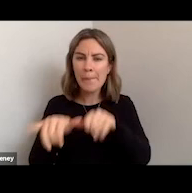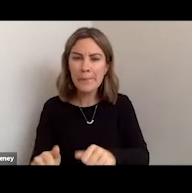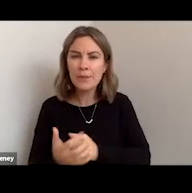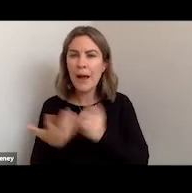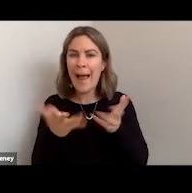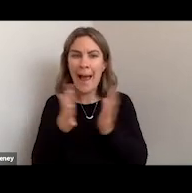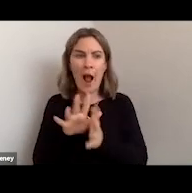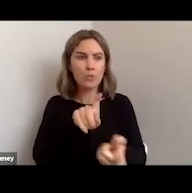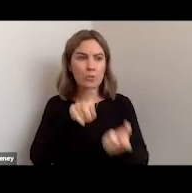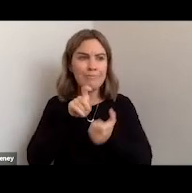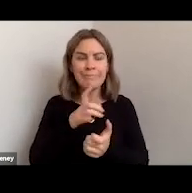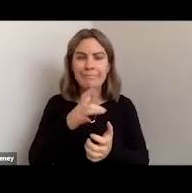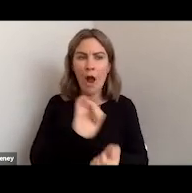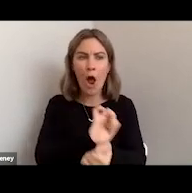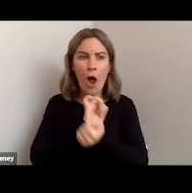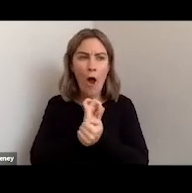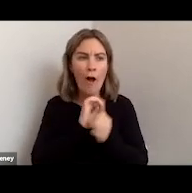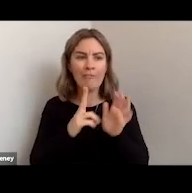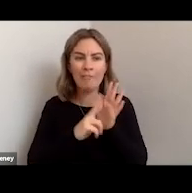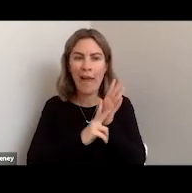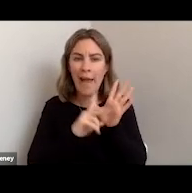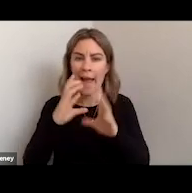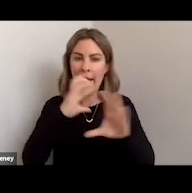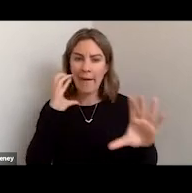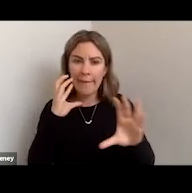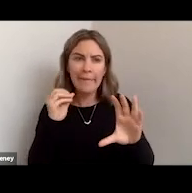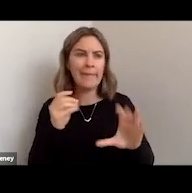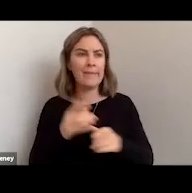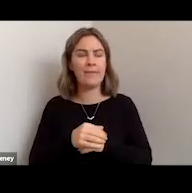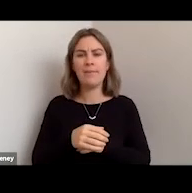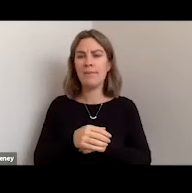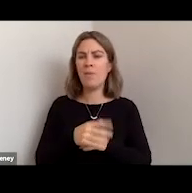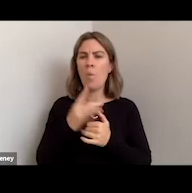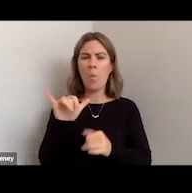Then if you have a corporate psychographic - the kind of people you have to talk to to